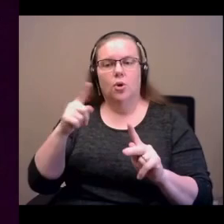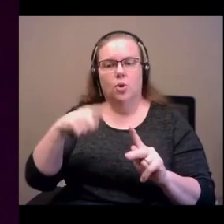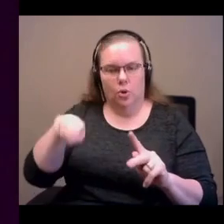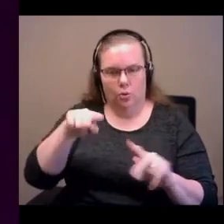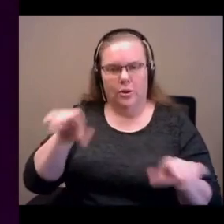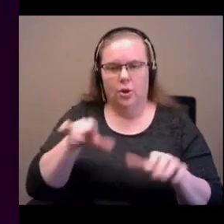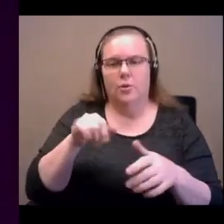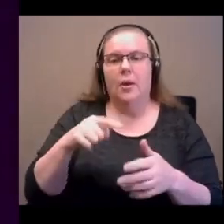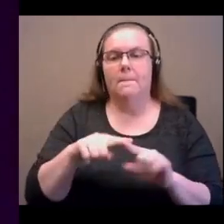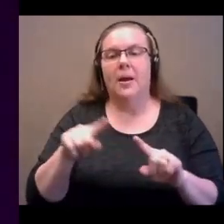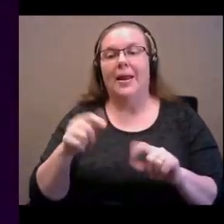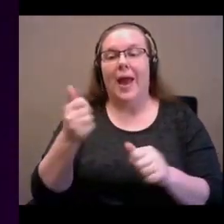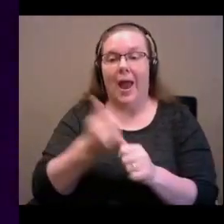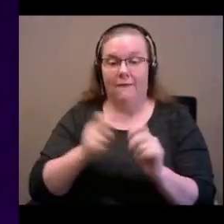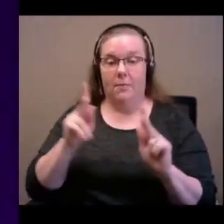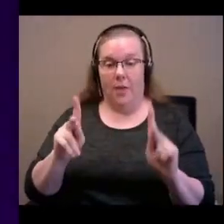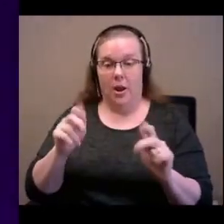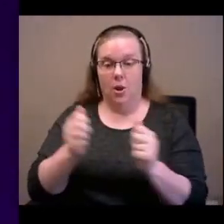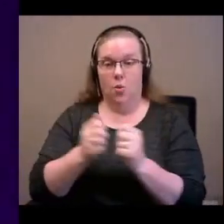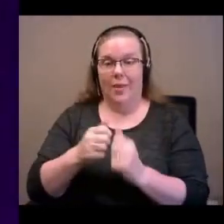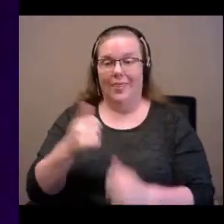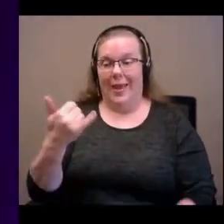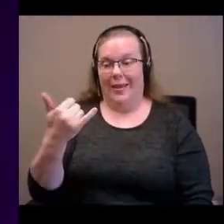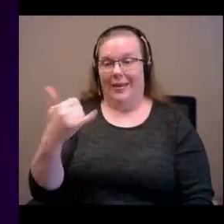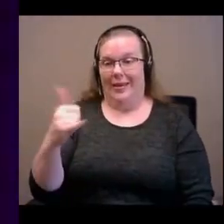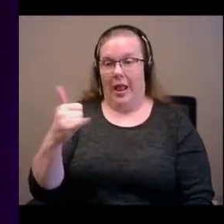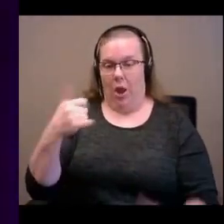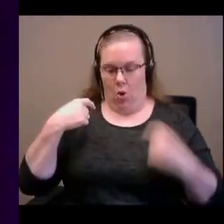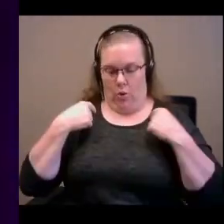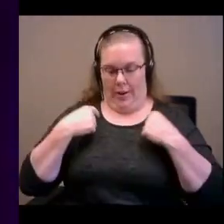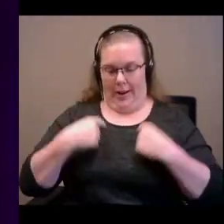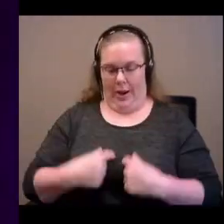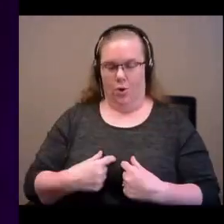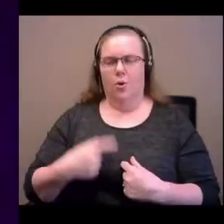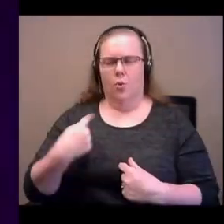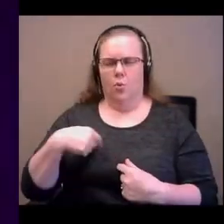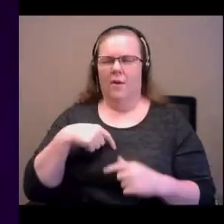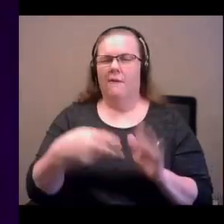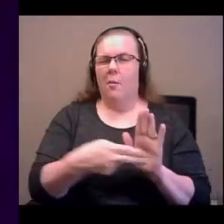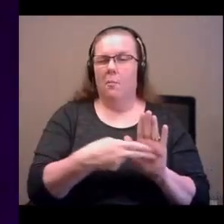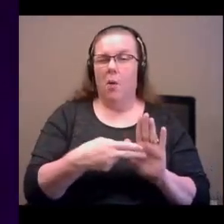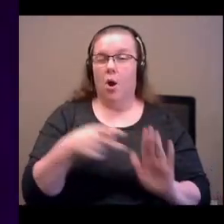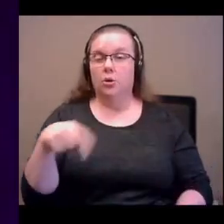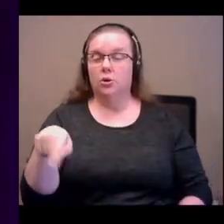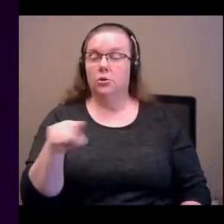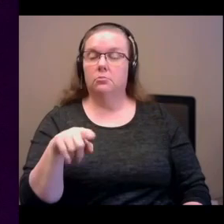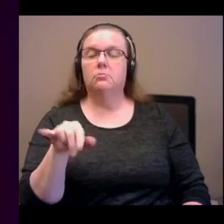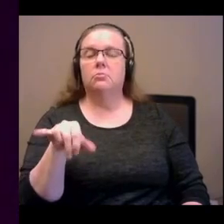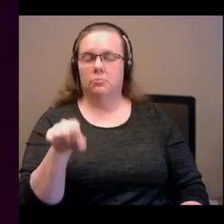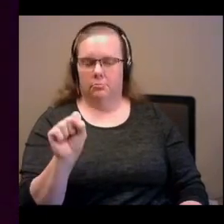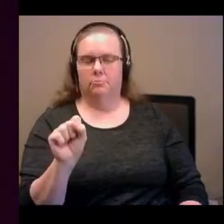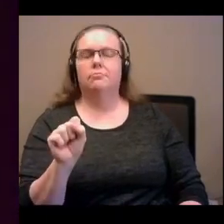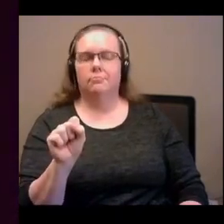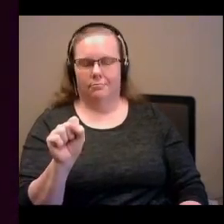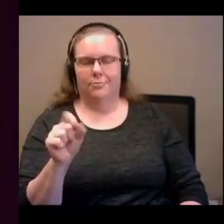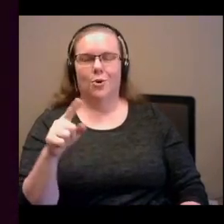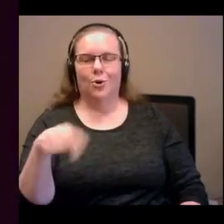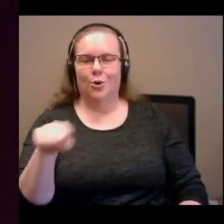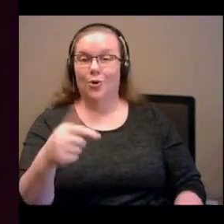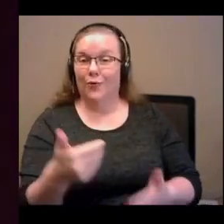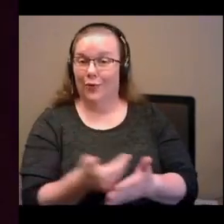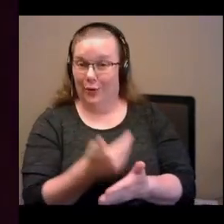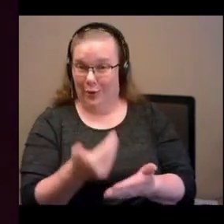with a yellow lanyard…yes, we’ve marked you. It means that you’re new here, and that’s okay.